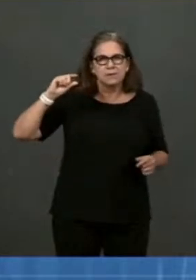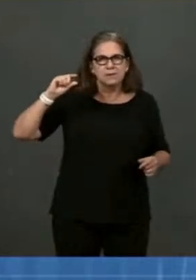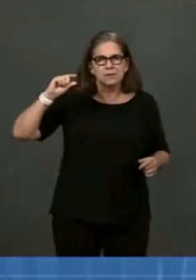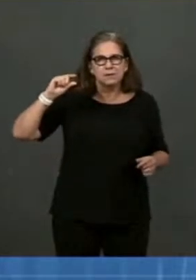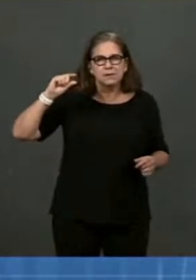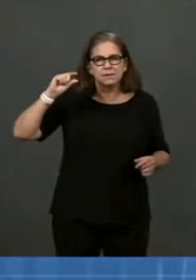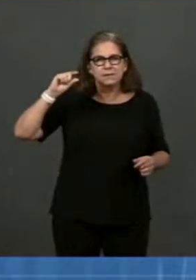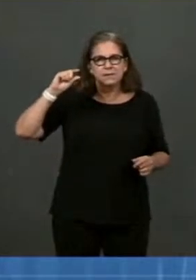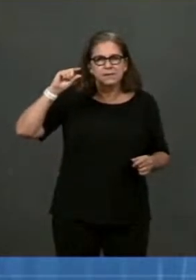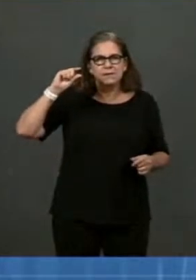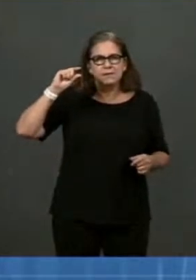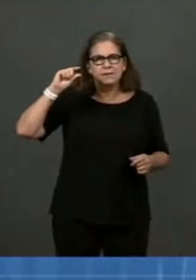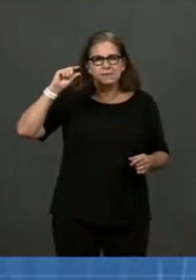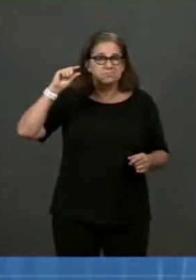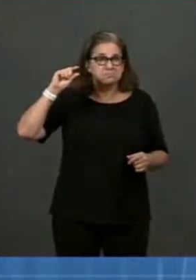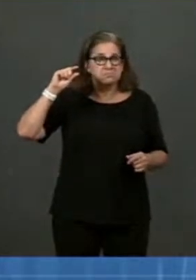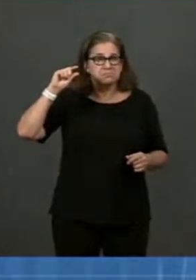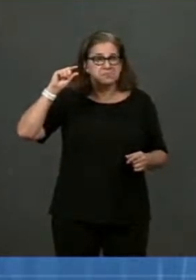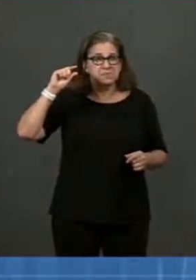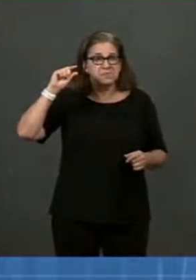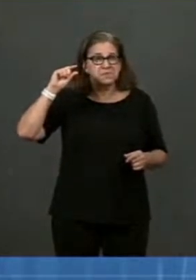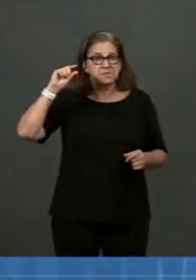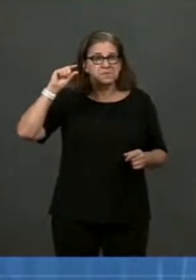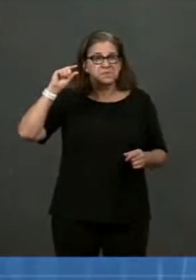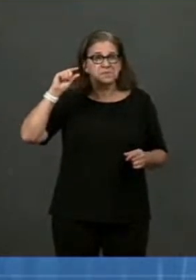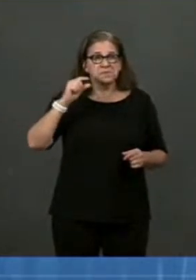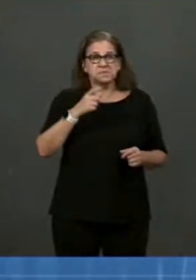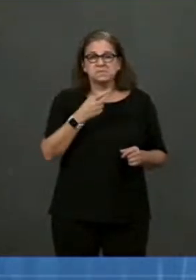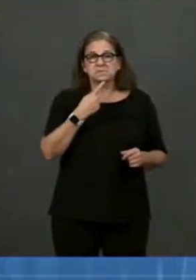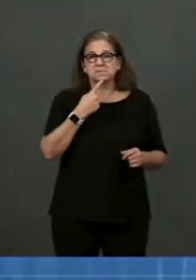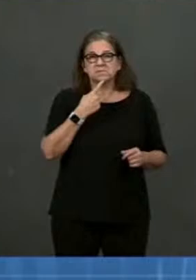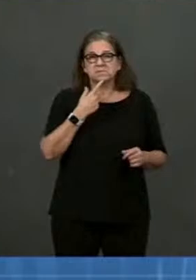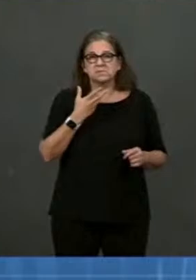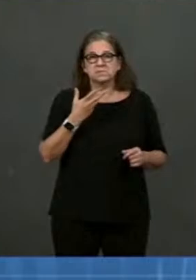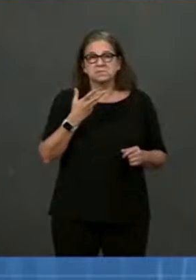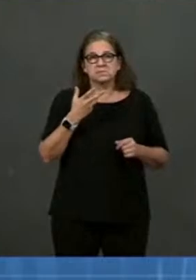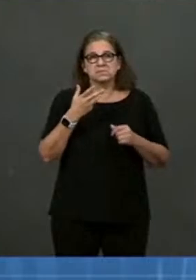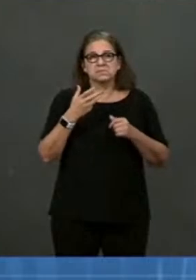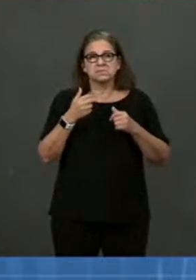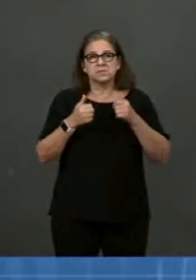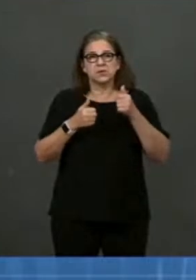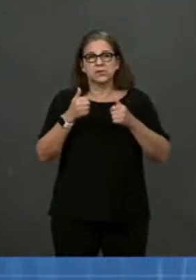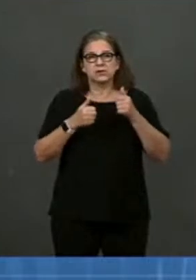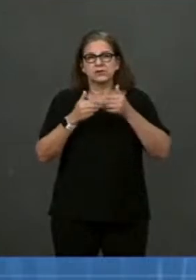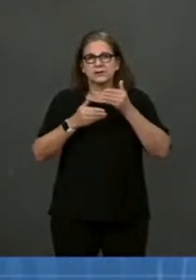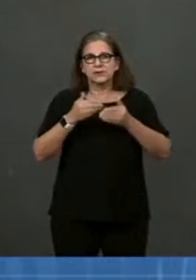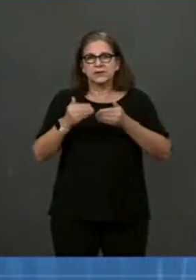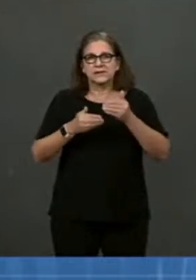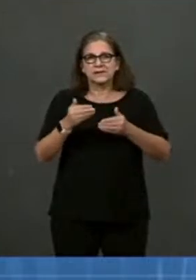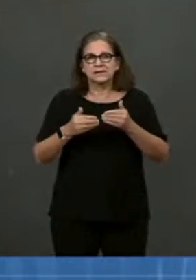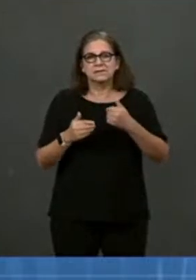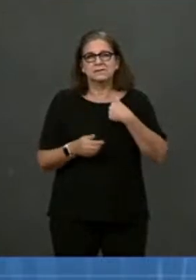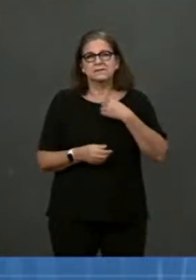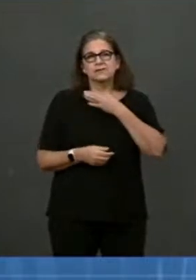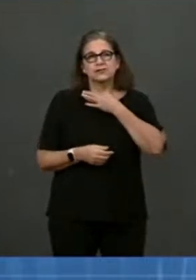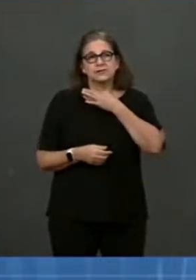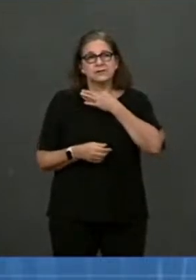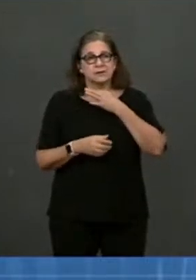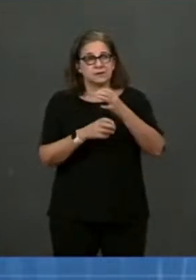GRAM DOSE AND I WAS ALSO WONDERING IT SEEMS LIKE THE RECOMMENDATION DON'T NECESSARILY MAKE A PREFERENCE